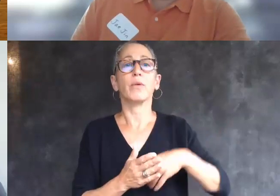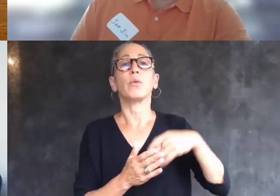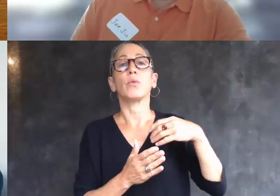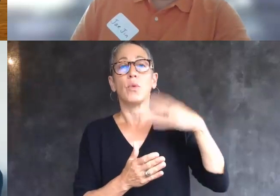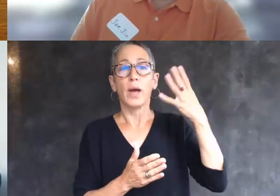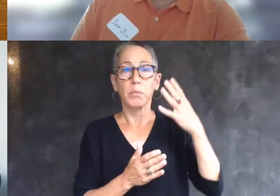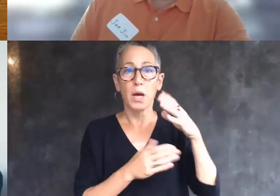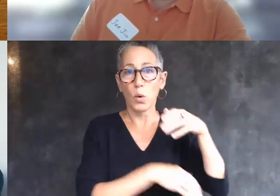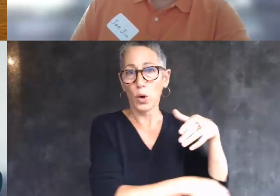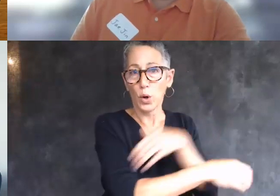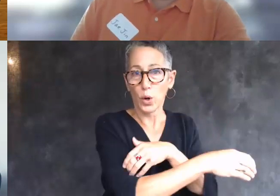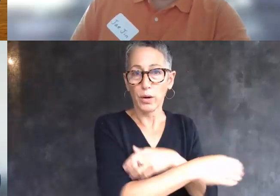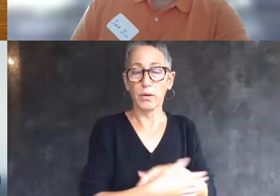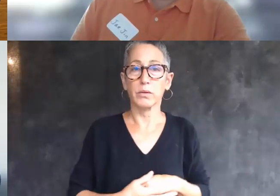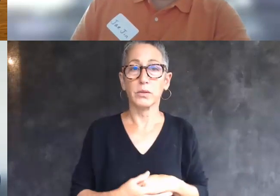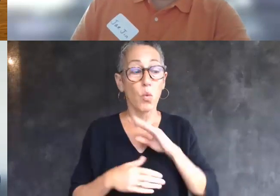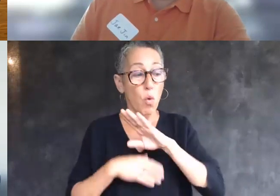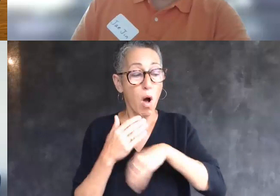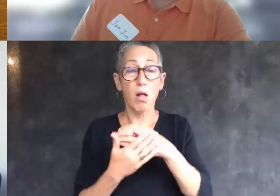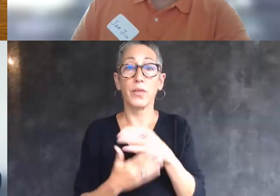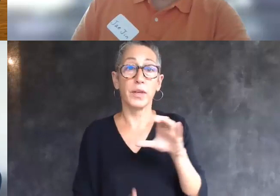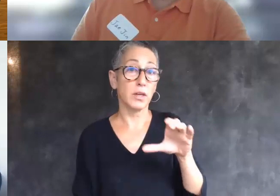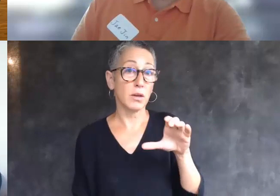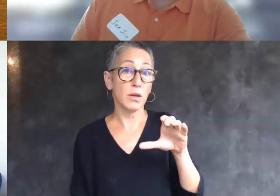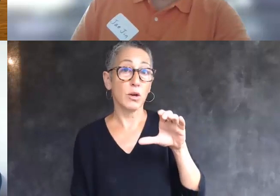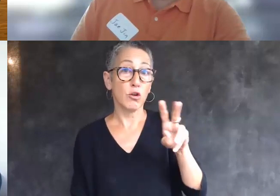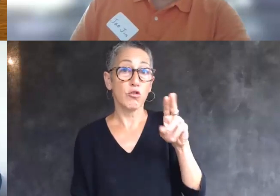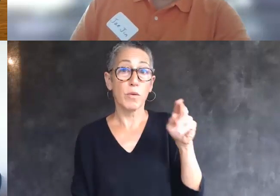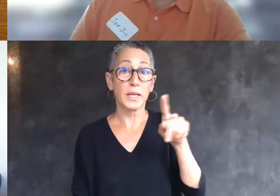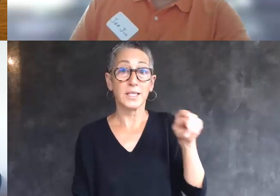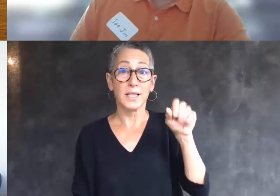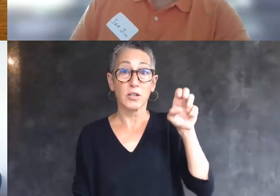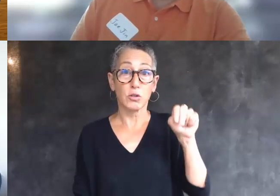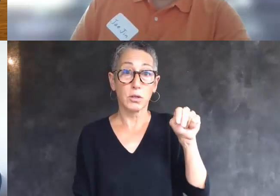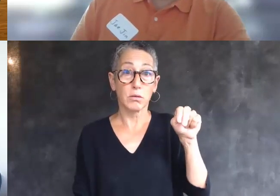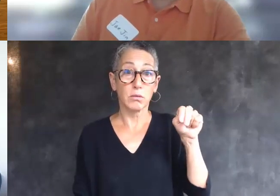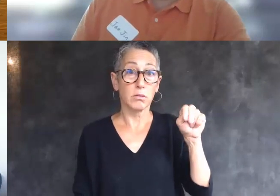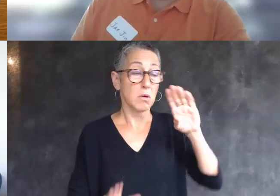All of the criminalization that the vast majority of the criminalization is aimed towards BIPOC communities.